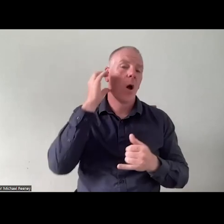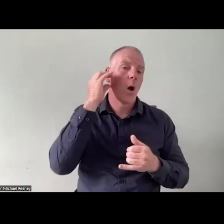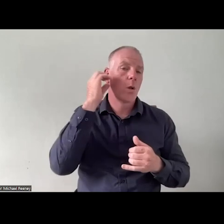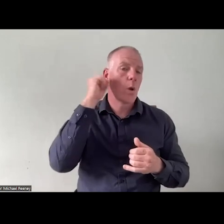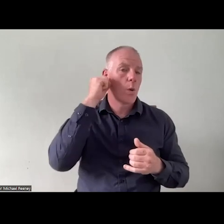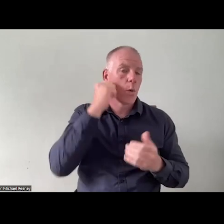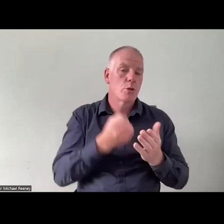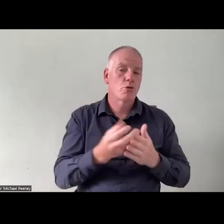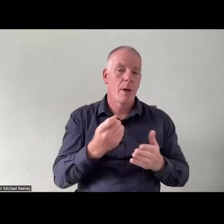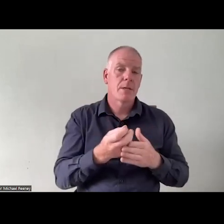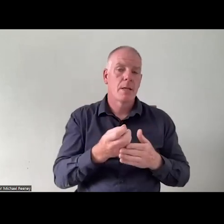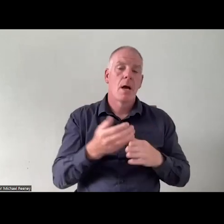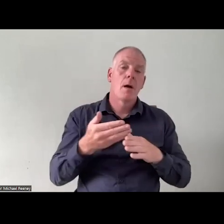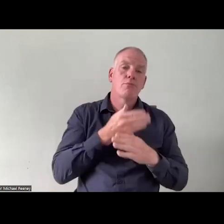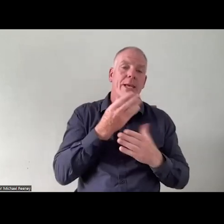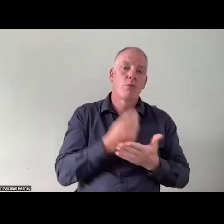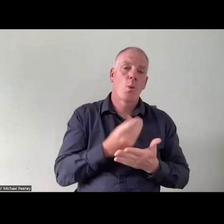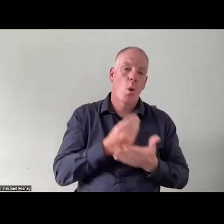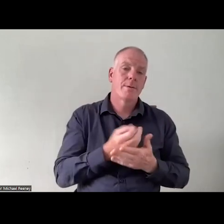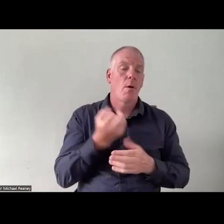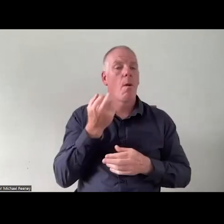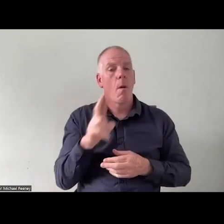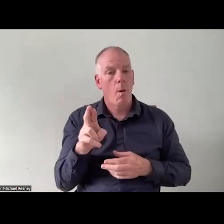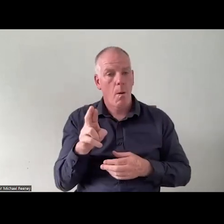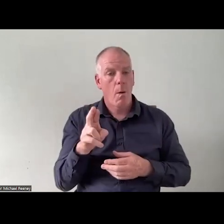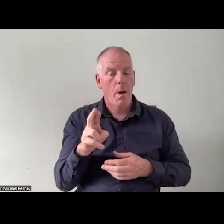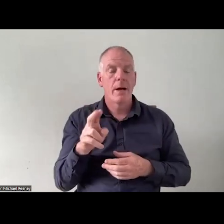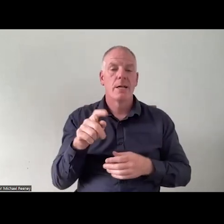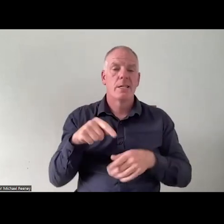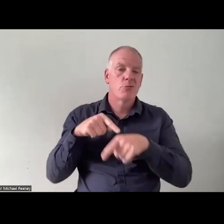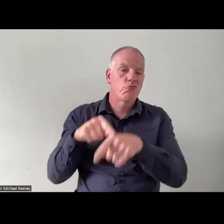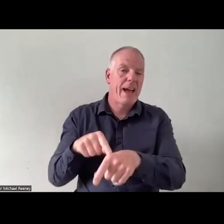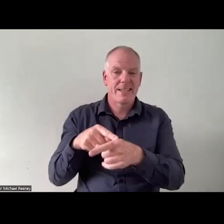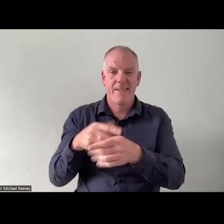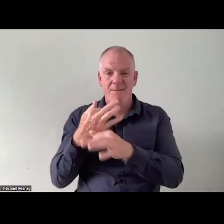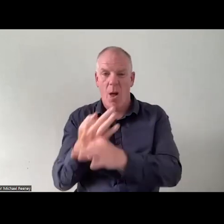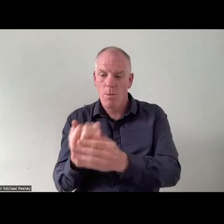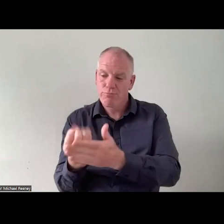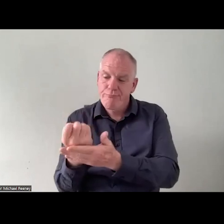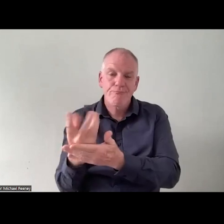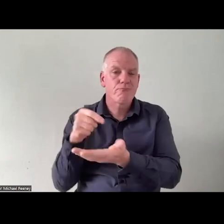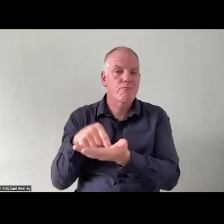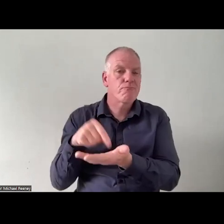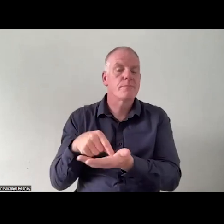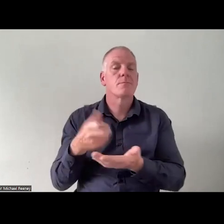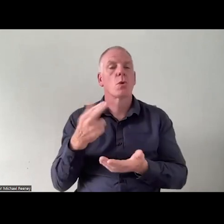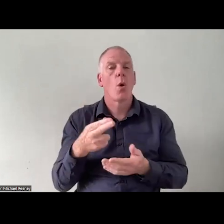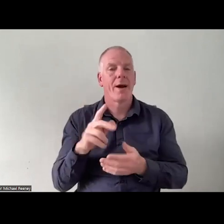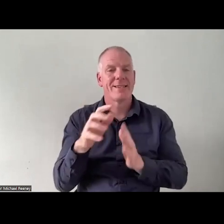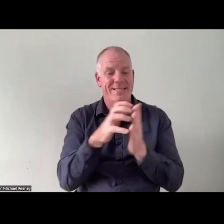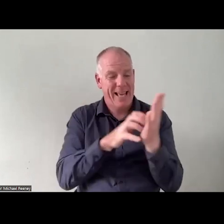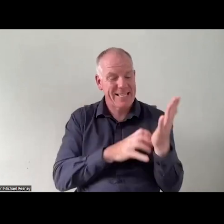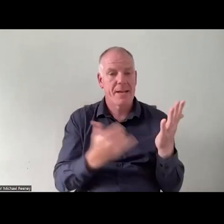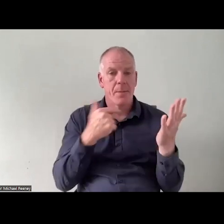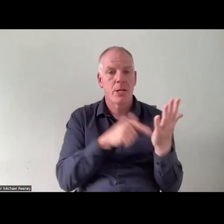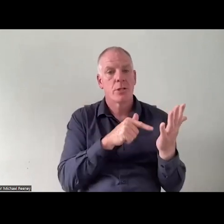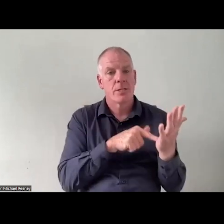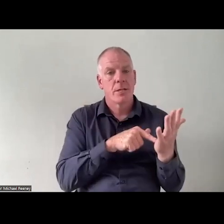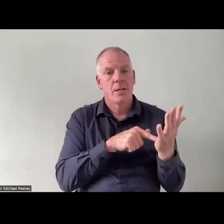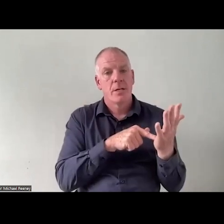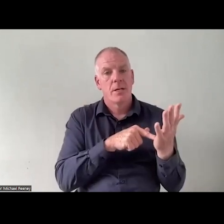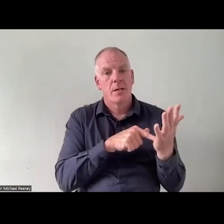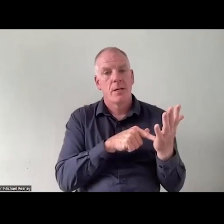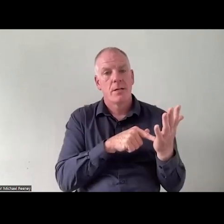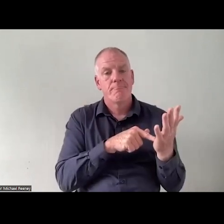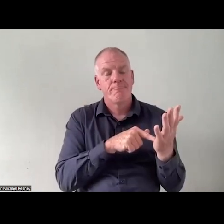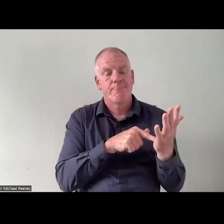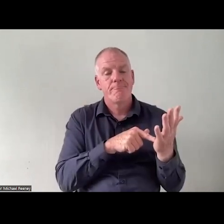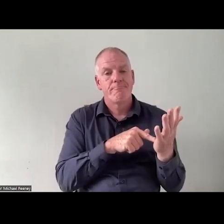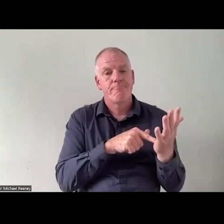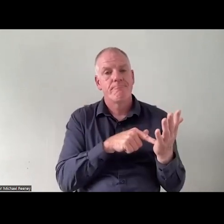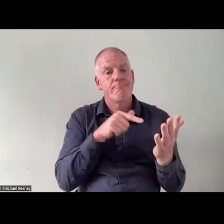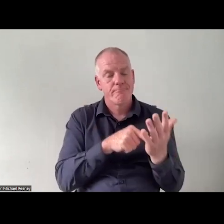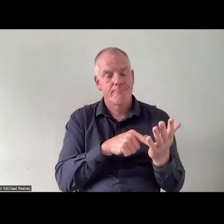whether it is pre-recorded audio tracks or pieces of text that are synthesised,